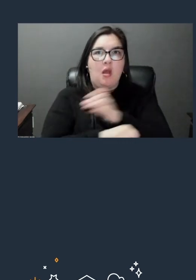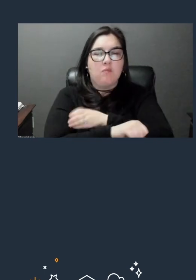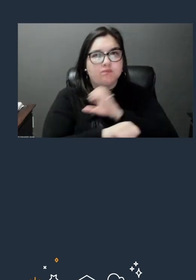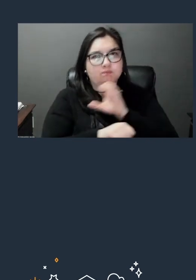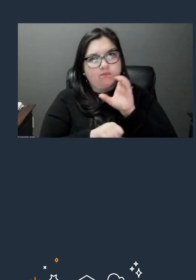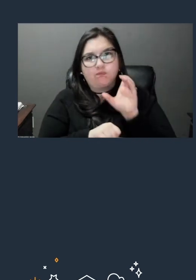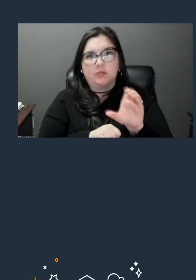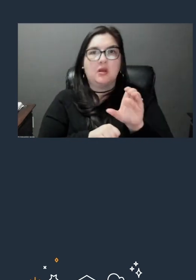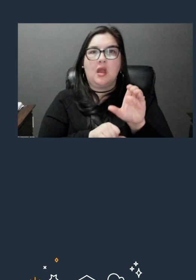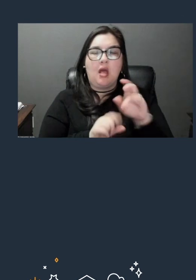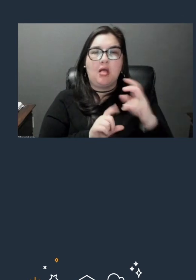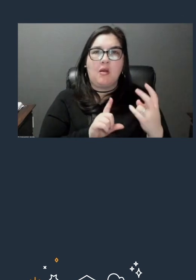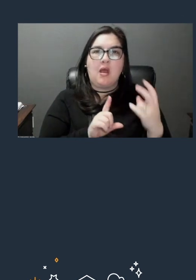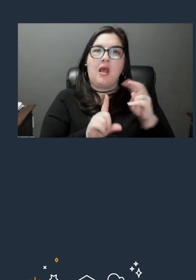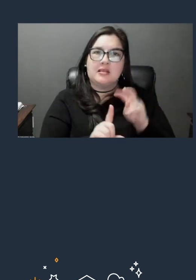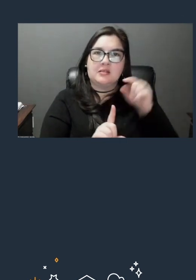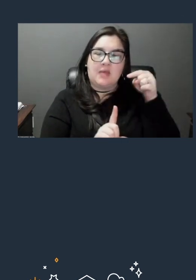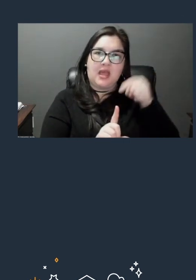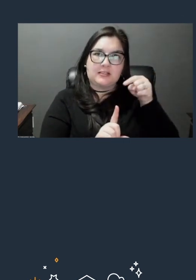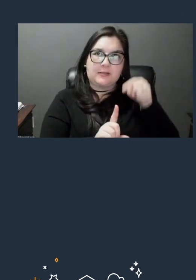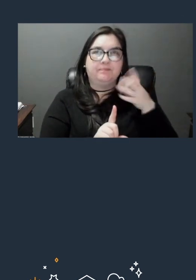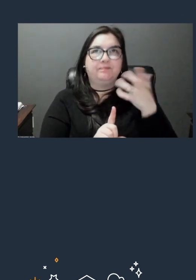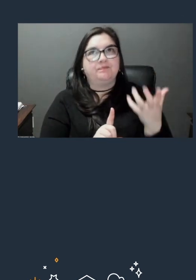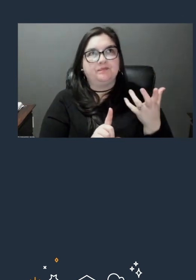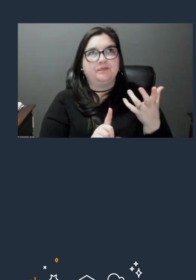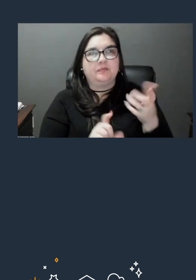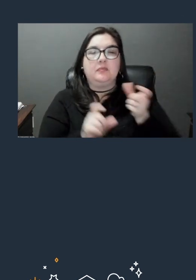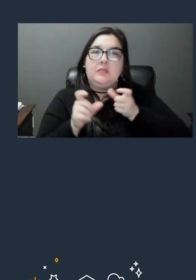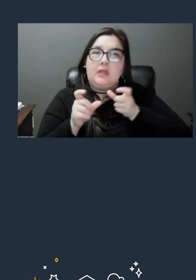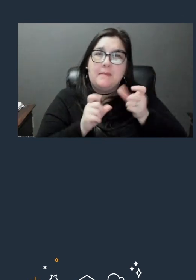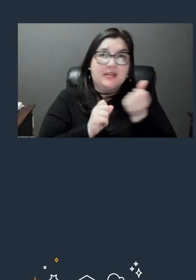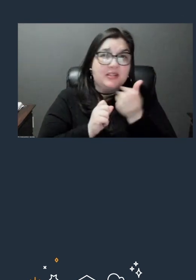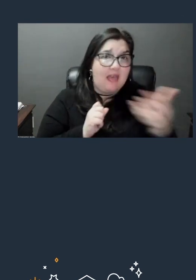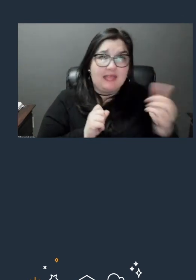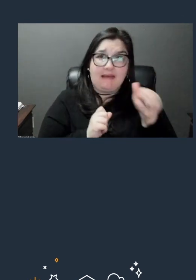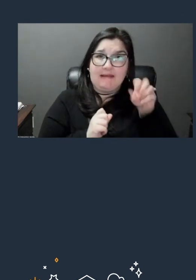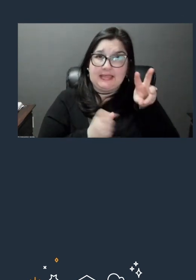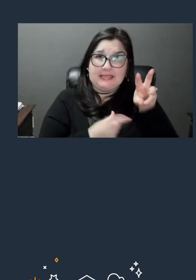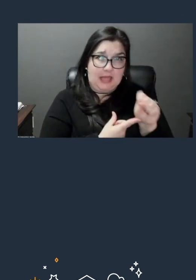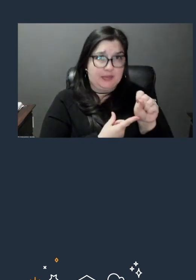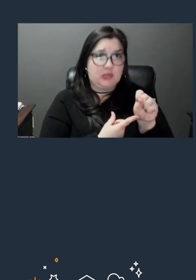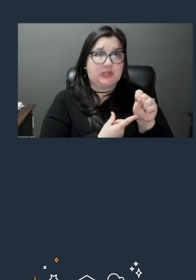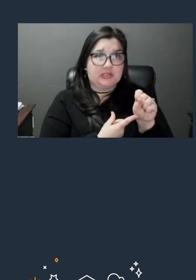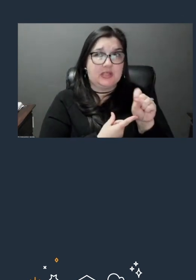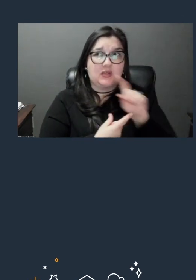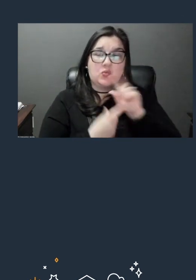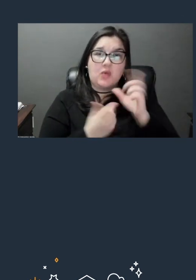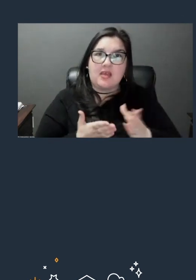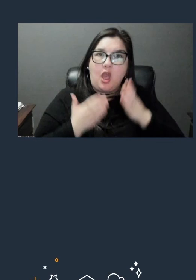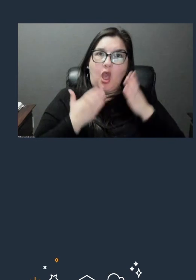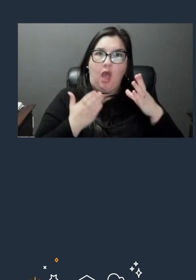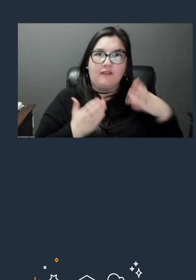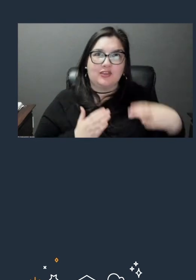of a managed anything in AWS, 'cause AWS actually offers these higher-level services to manage a lot of different aspects,